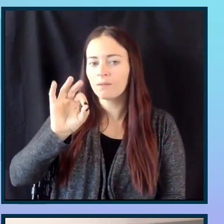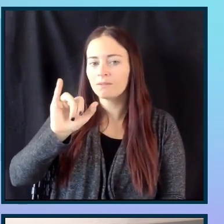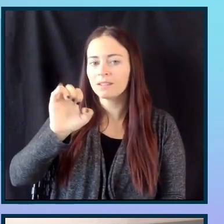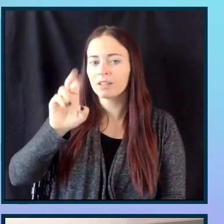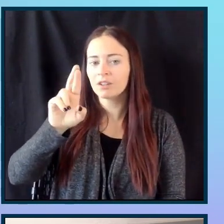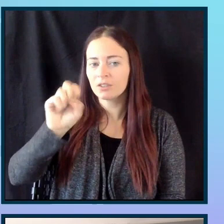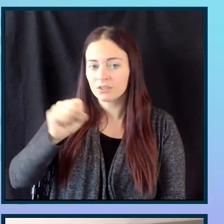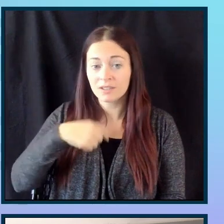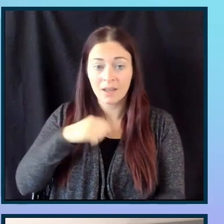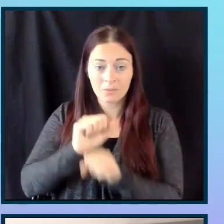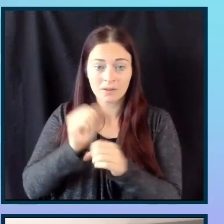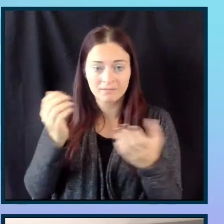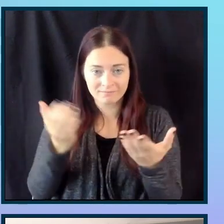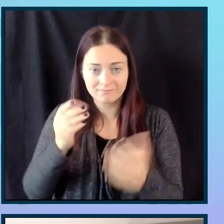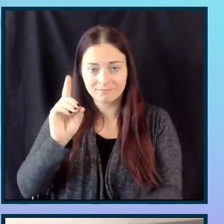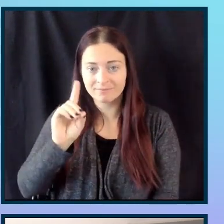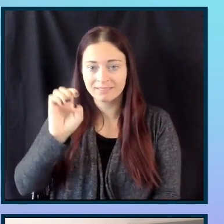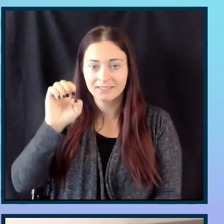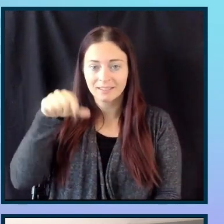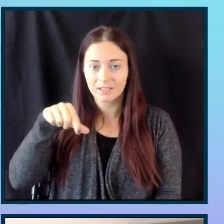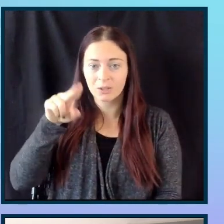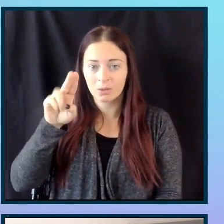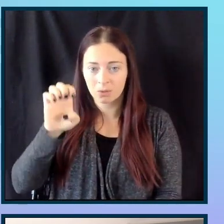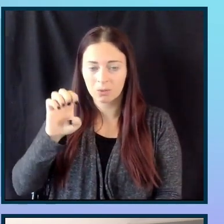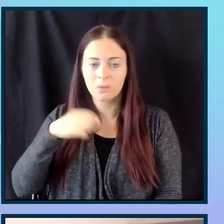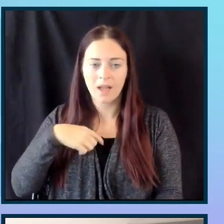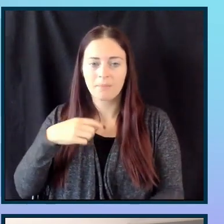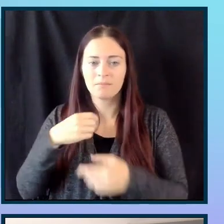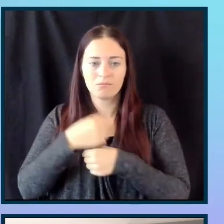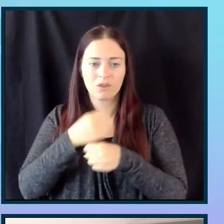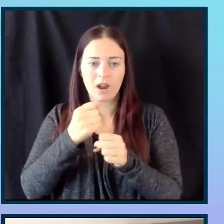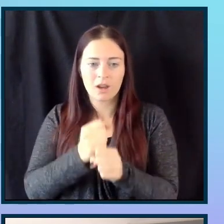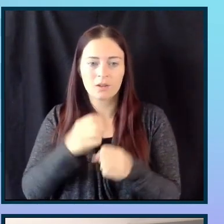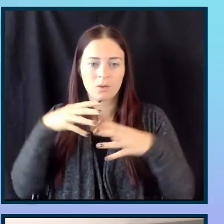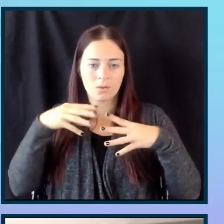I'm the product owner of Axe-core and axe Linter.